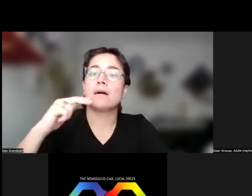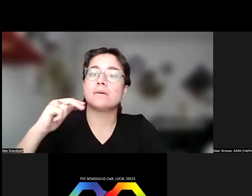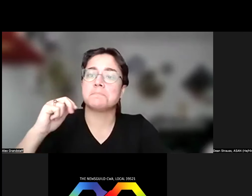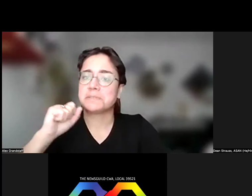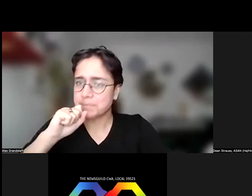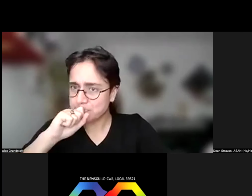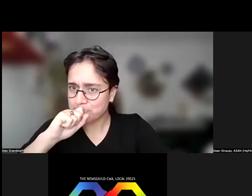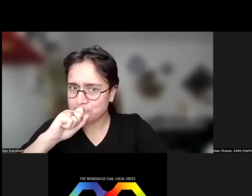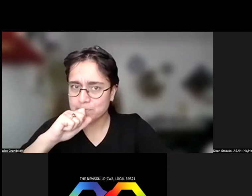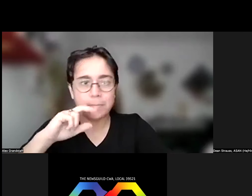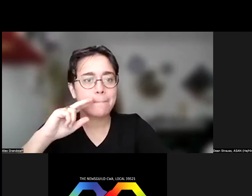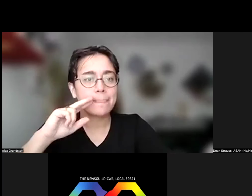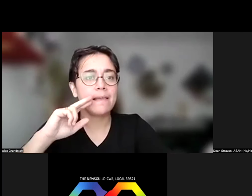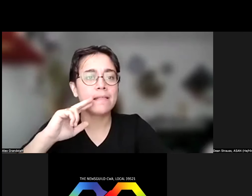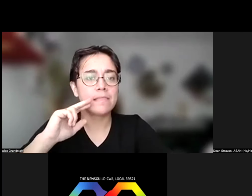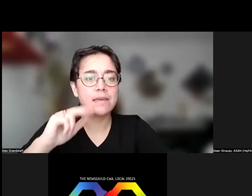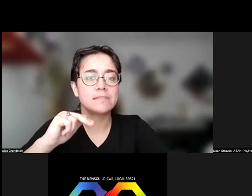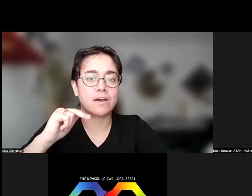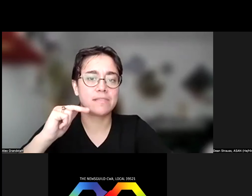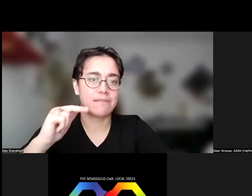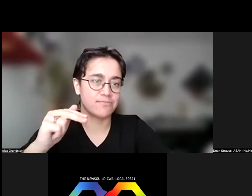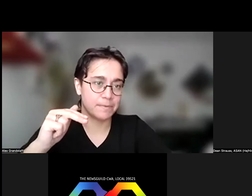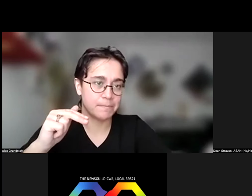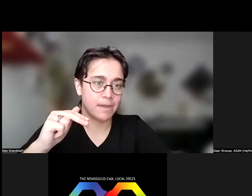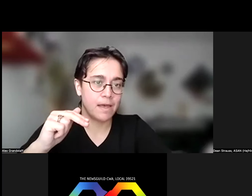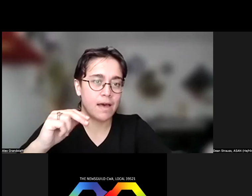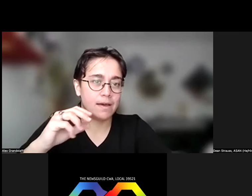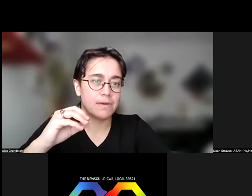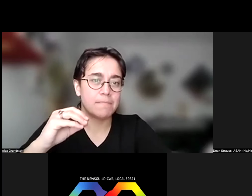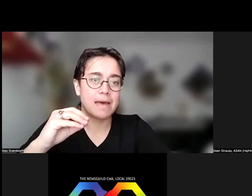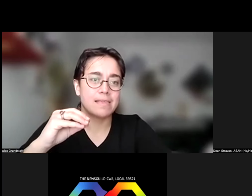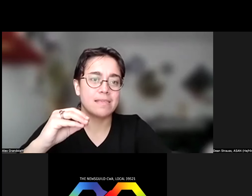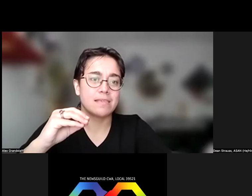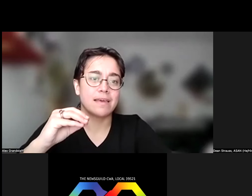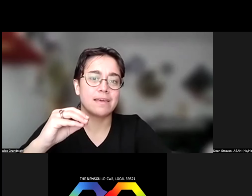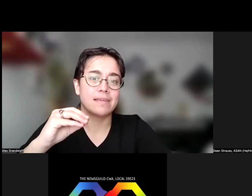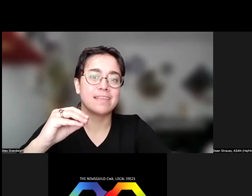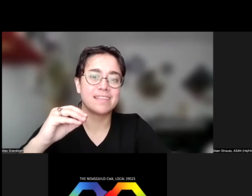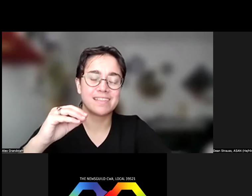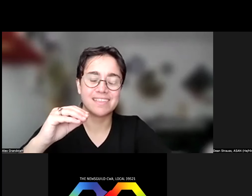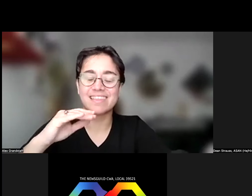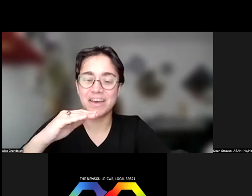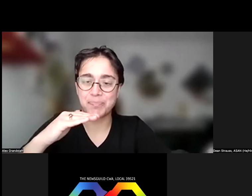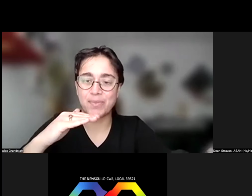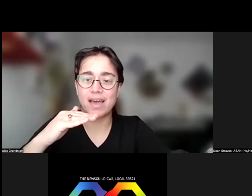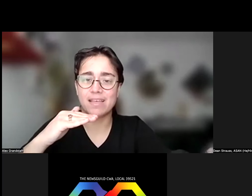neighbours? How can I make sure that folks are protected, that folks know their rights? Their rights in the